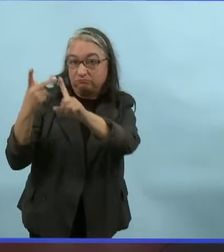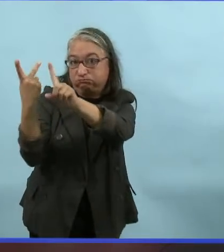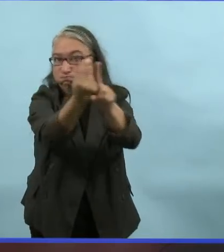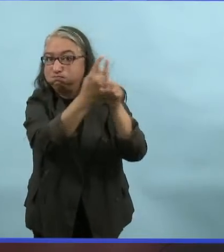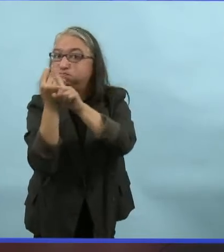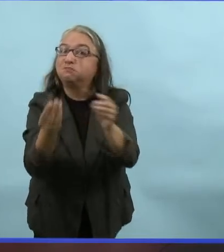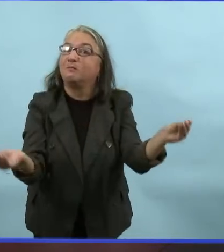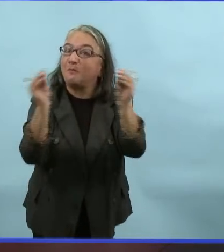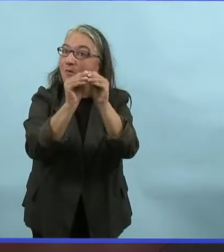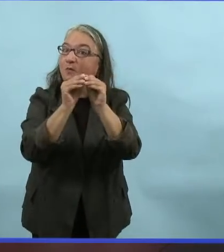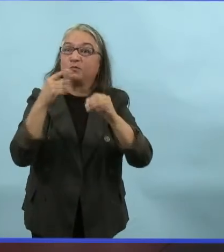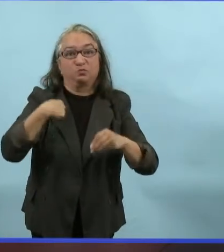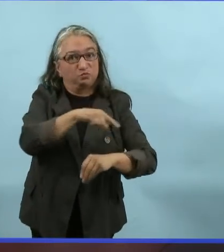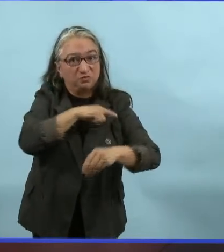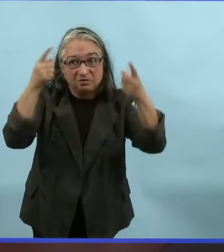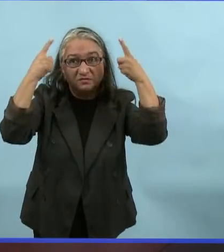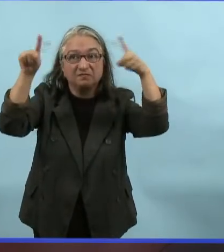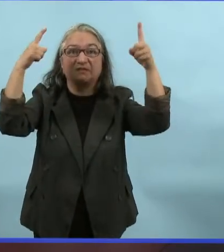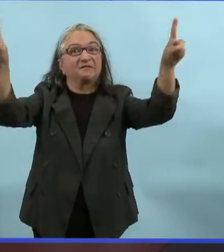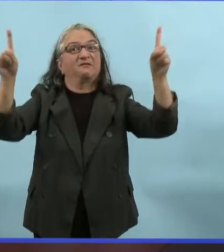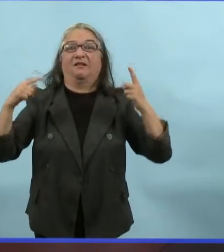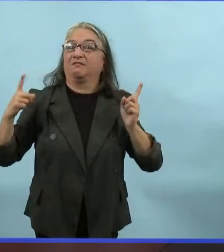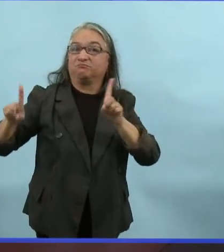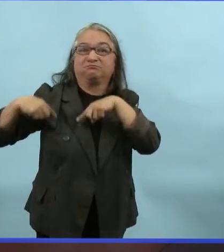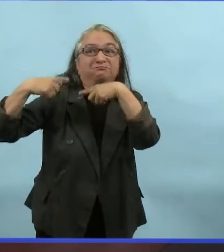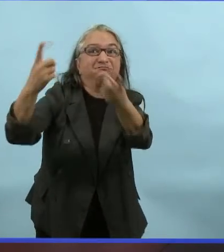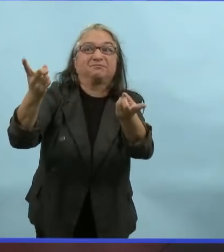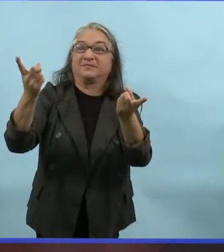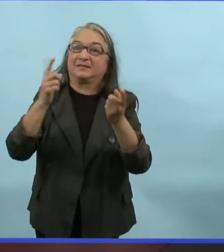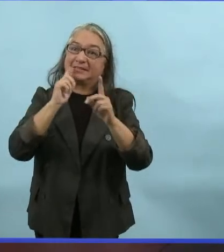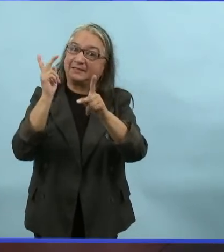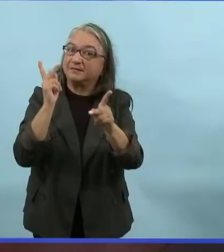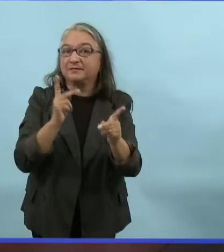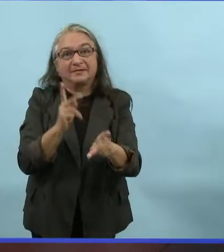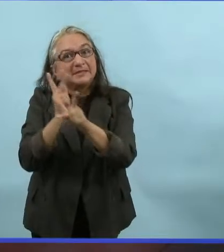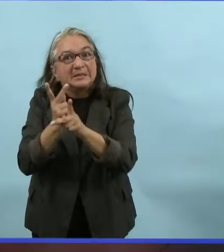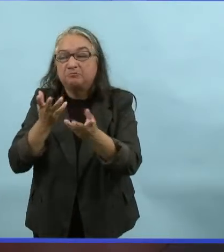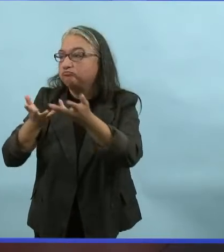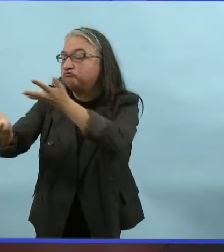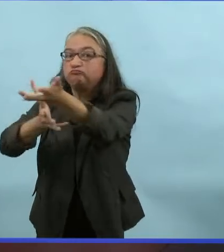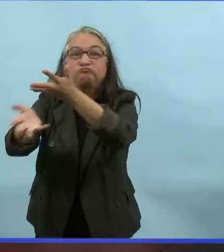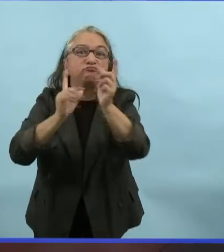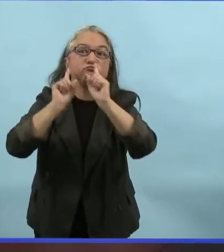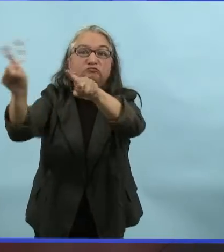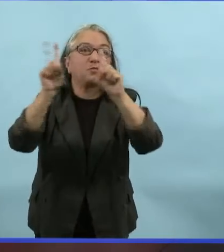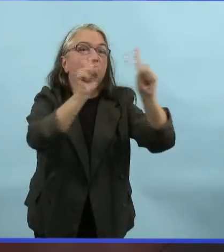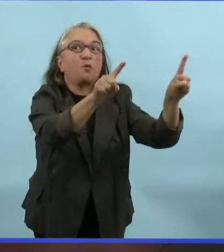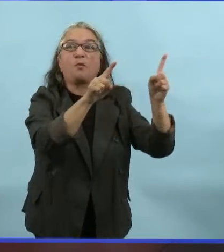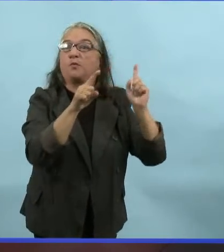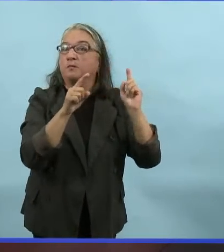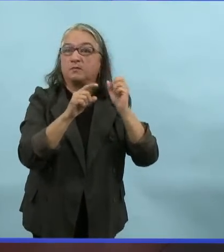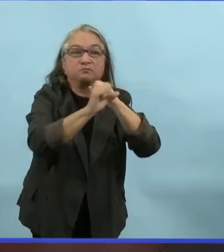to reach out continue to show the benefits of the vaccine and you know really convince